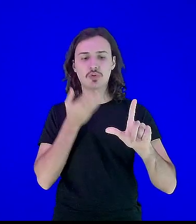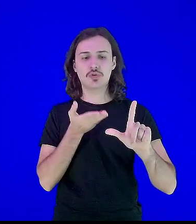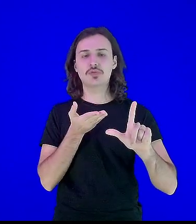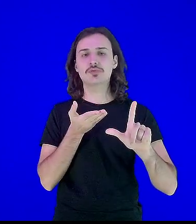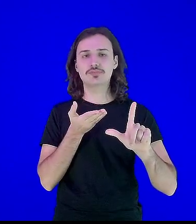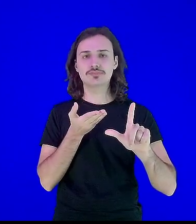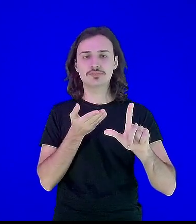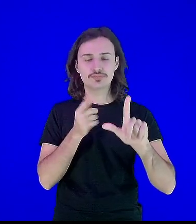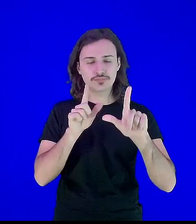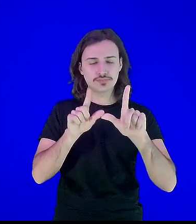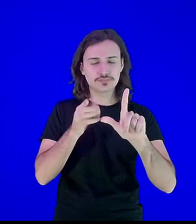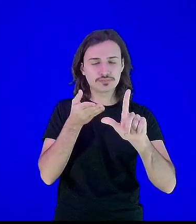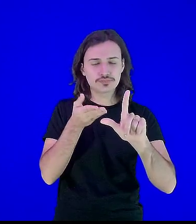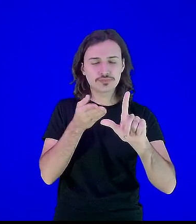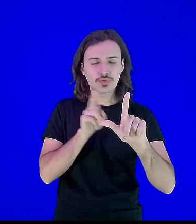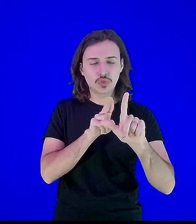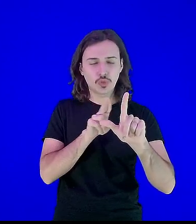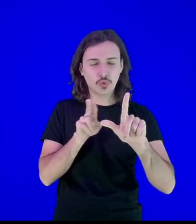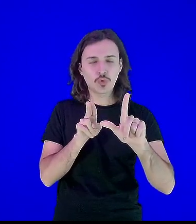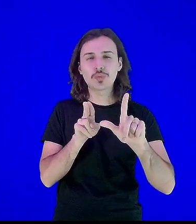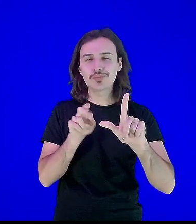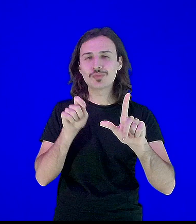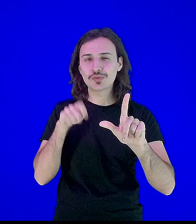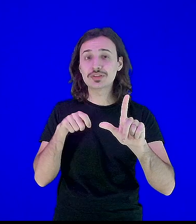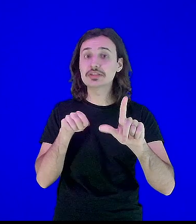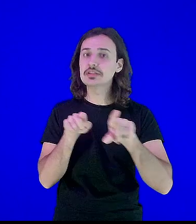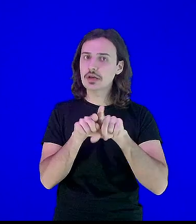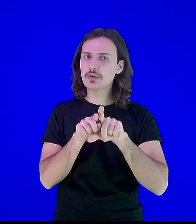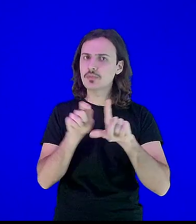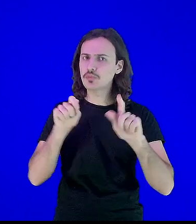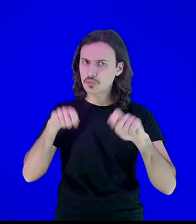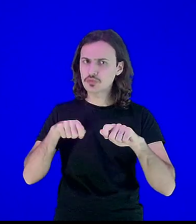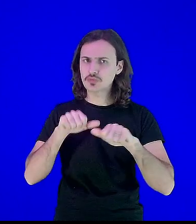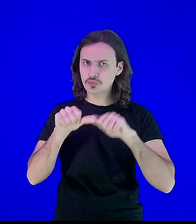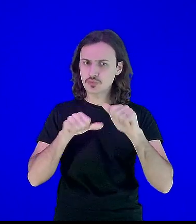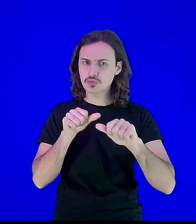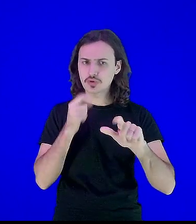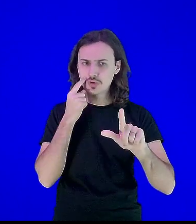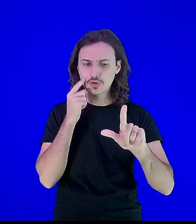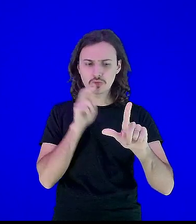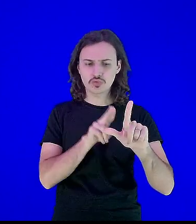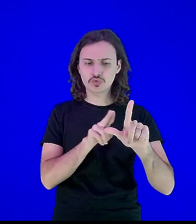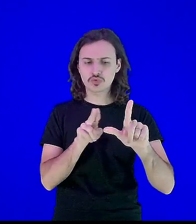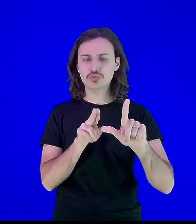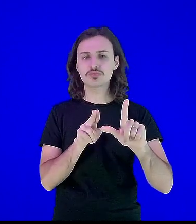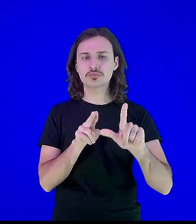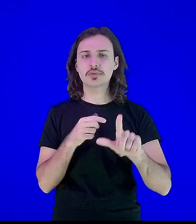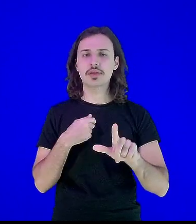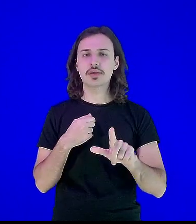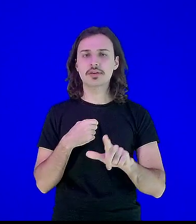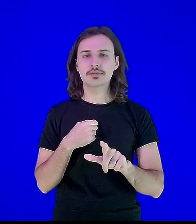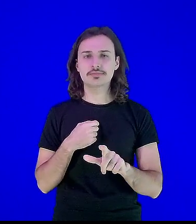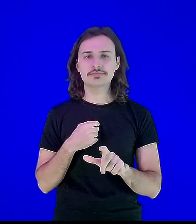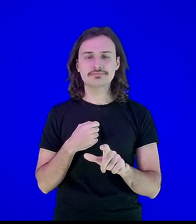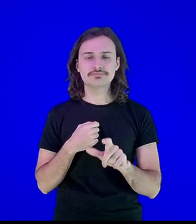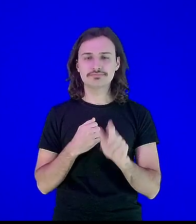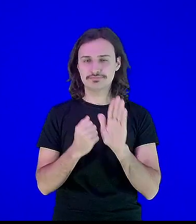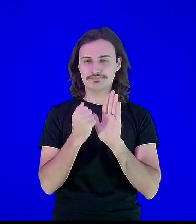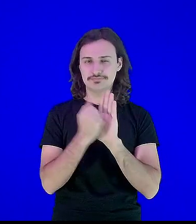I can also rename it from here so, let's remove the second part